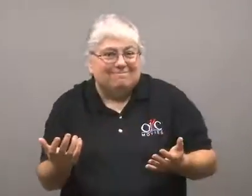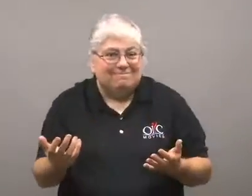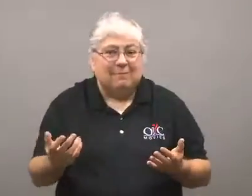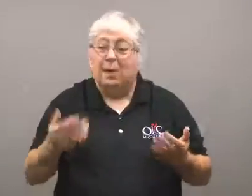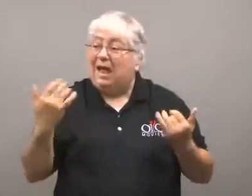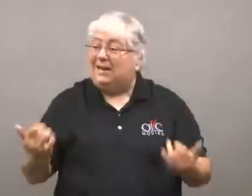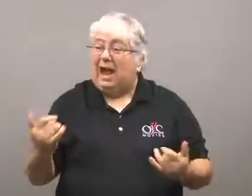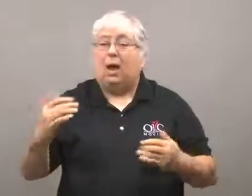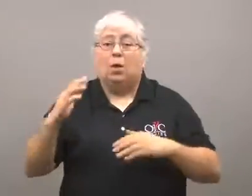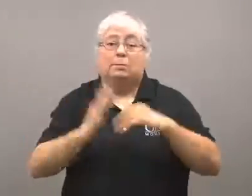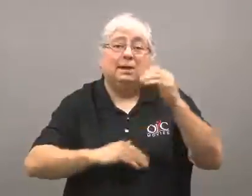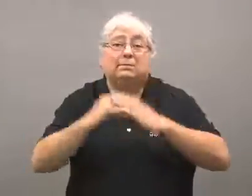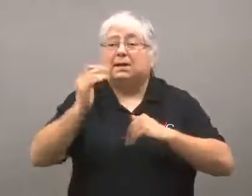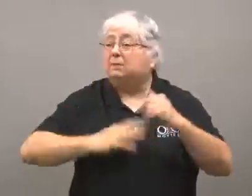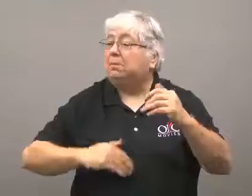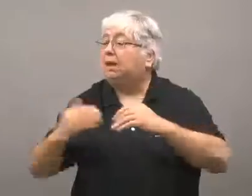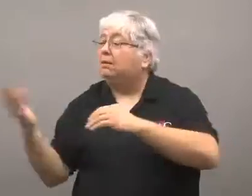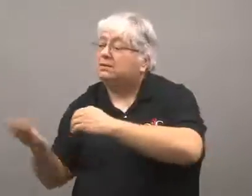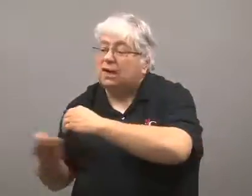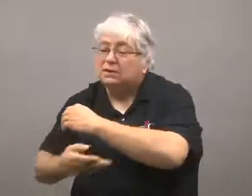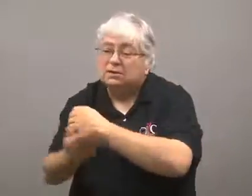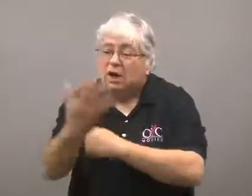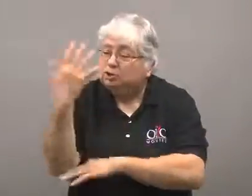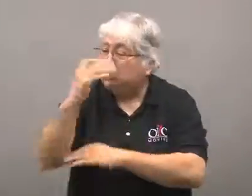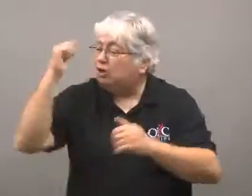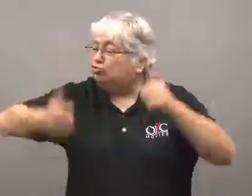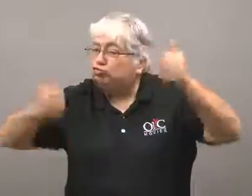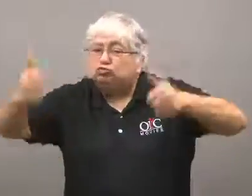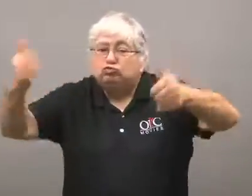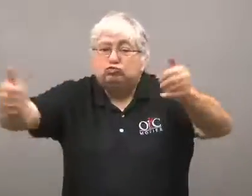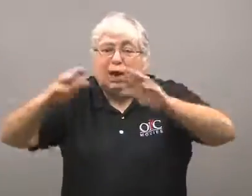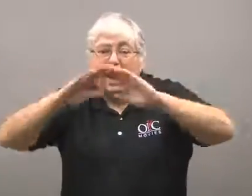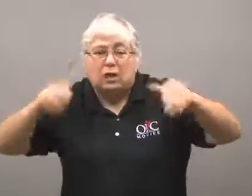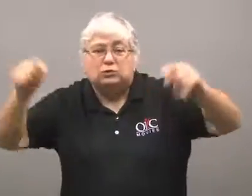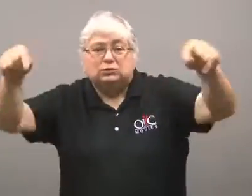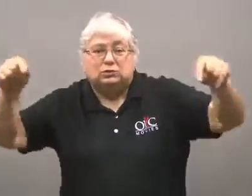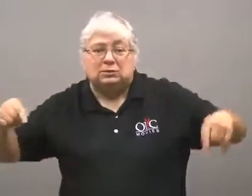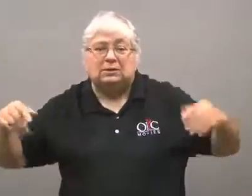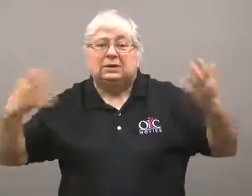With development, trees being cut down and houses built along the rivers,